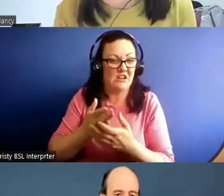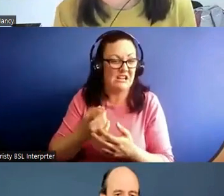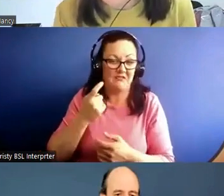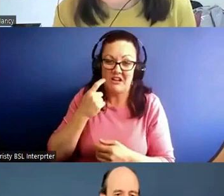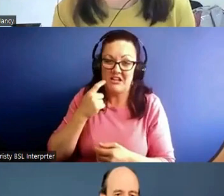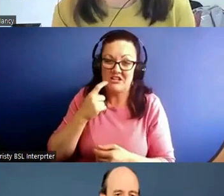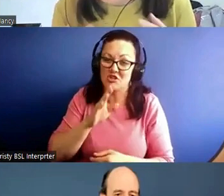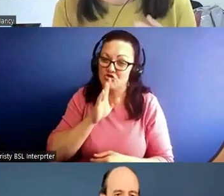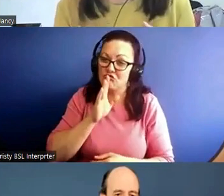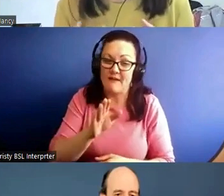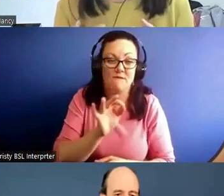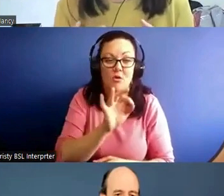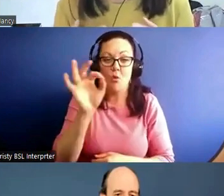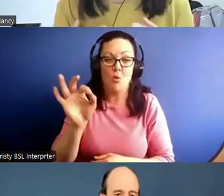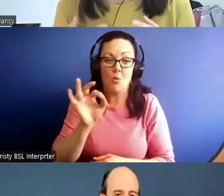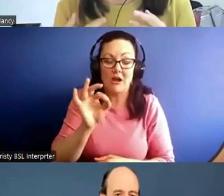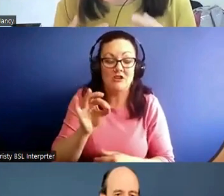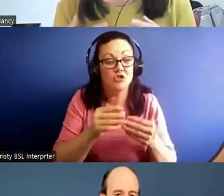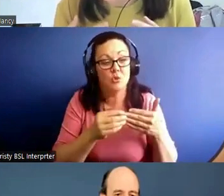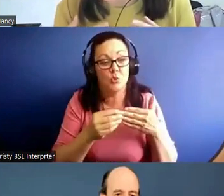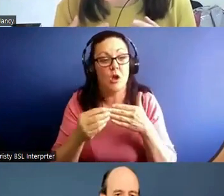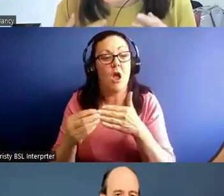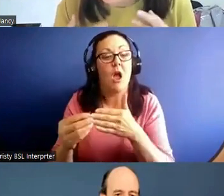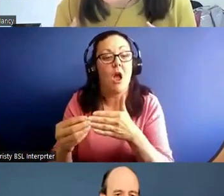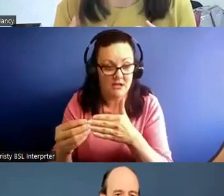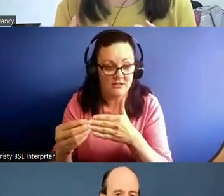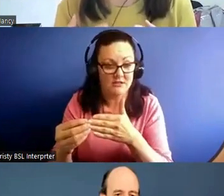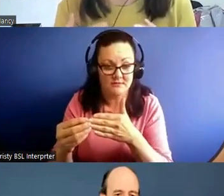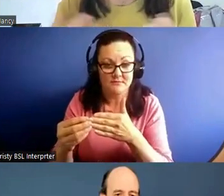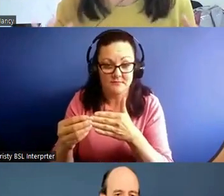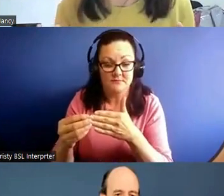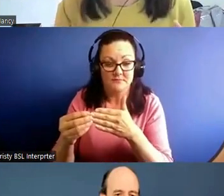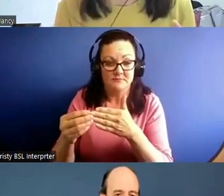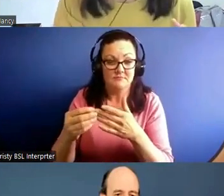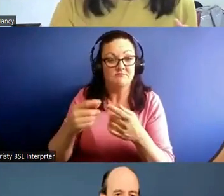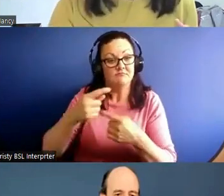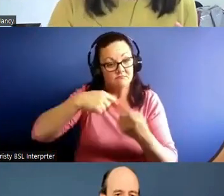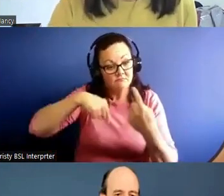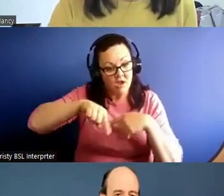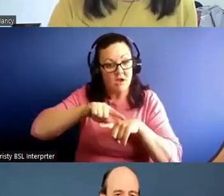questions that guide us as practitioners along the way and